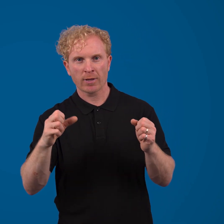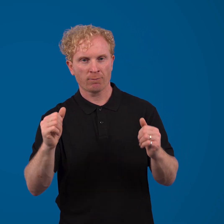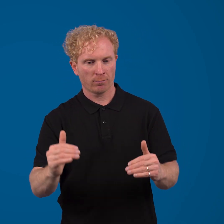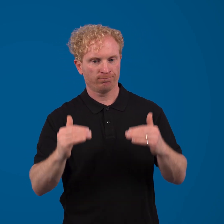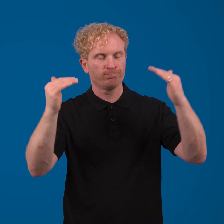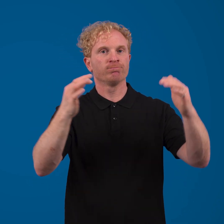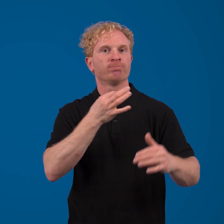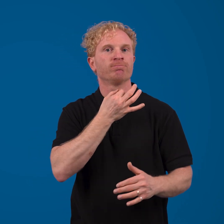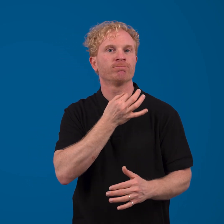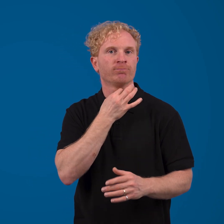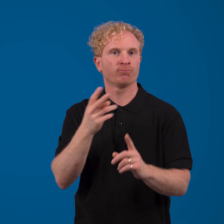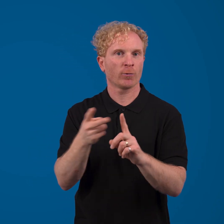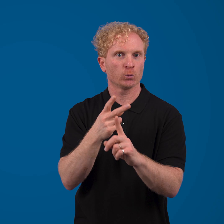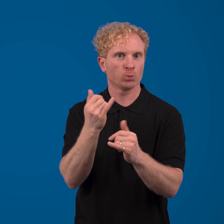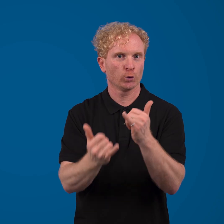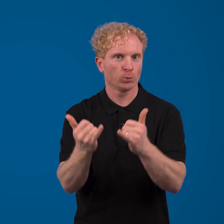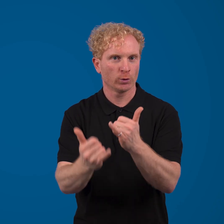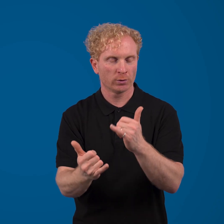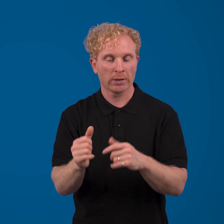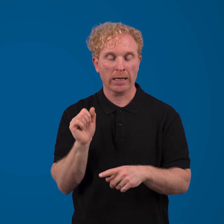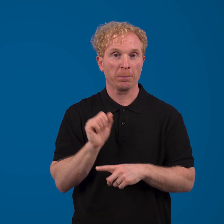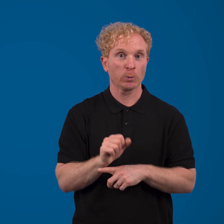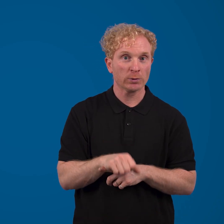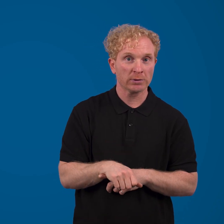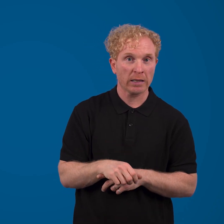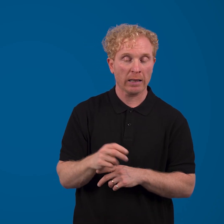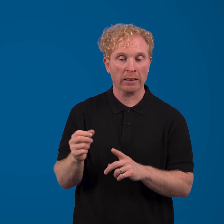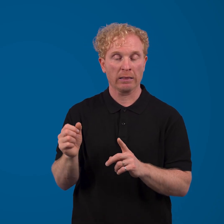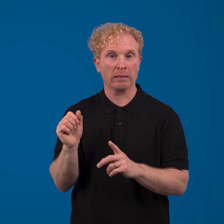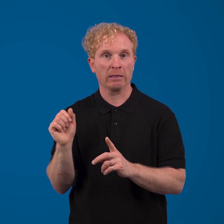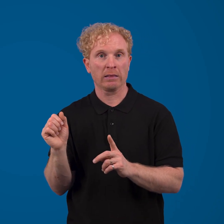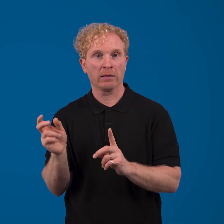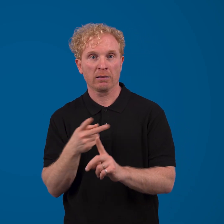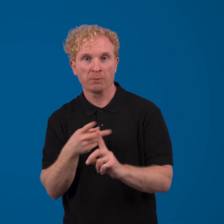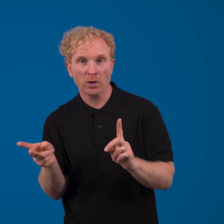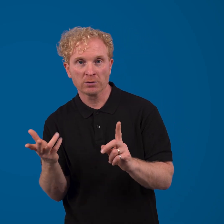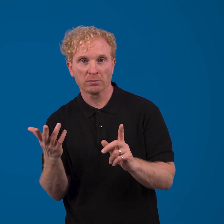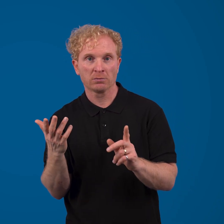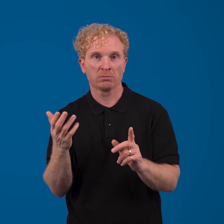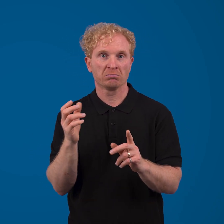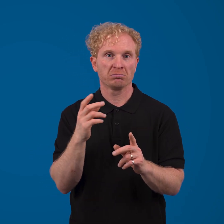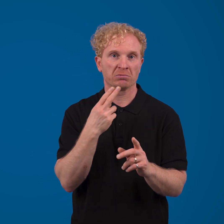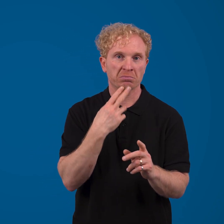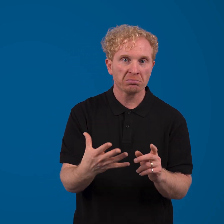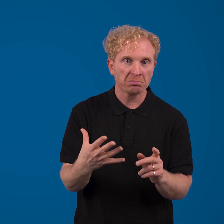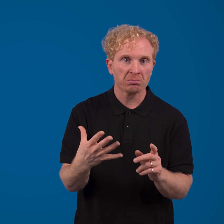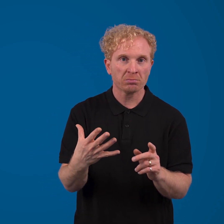are at a particularly heightened risk of violence, abuse, neglect and exploitation.